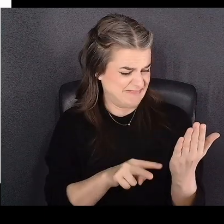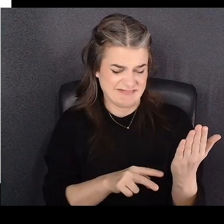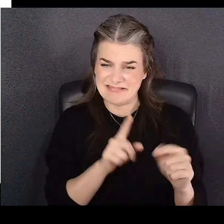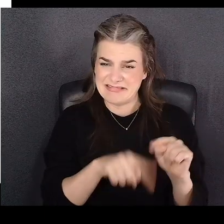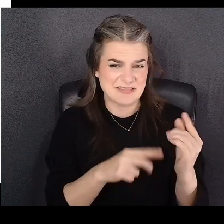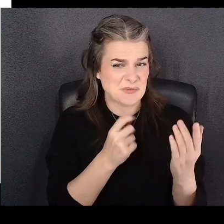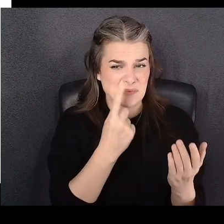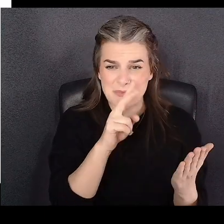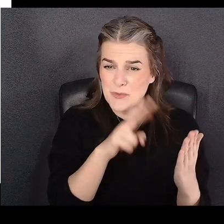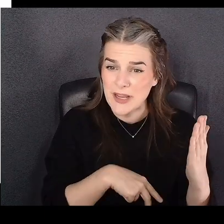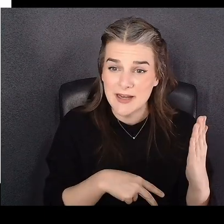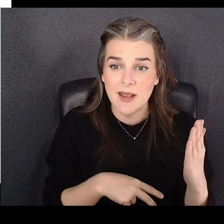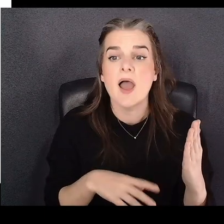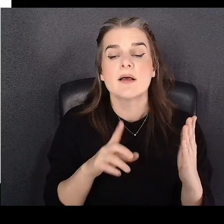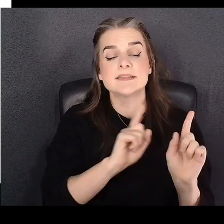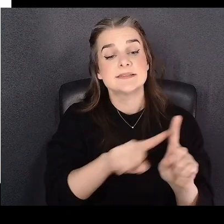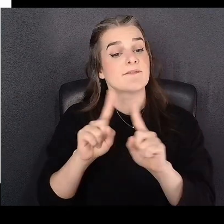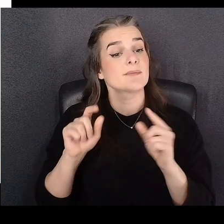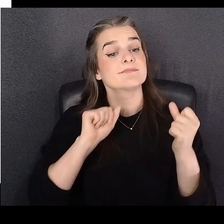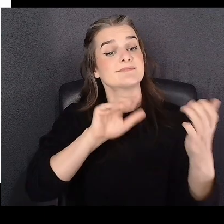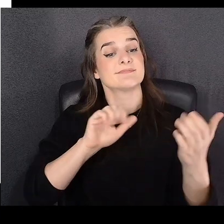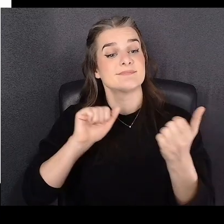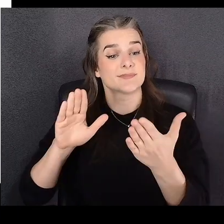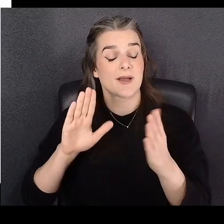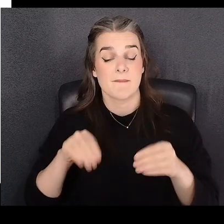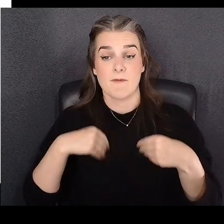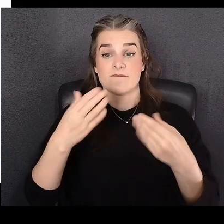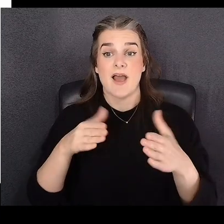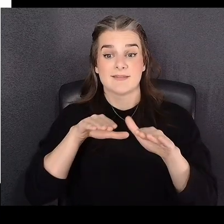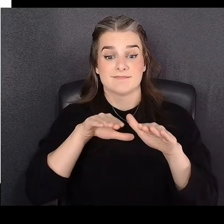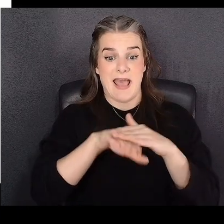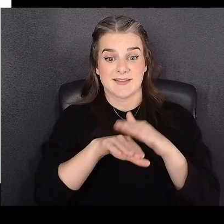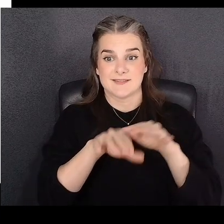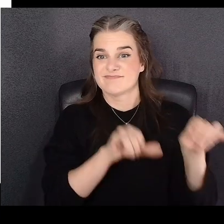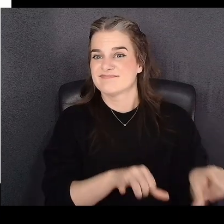that same access in their own space, in their own rooms.